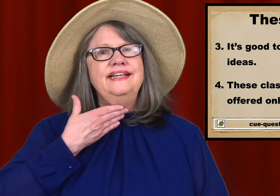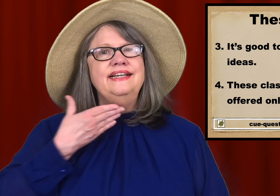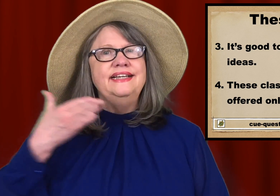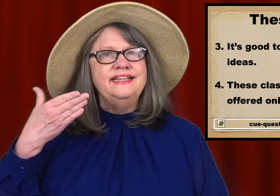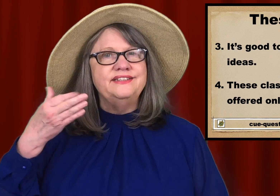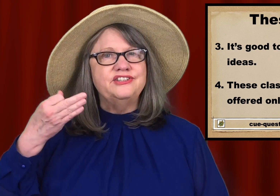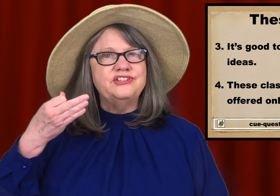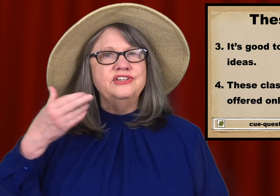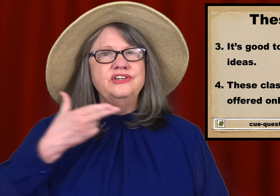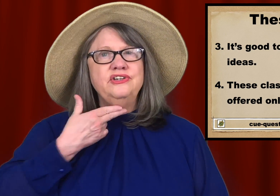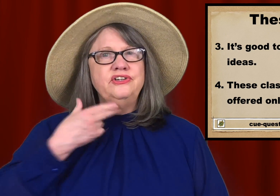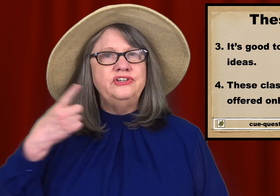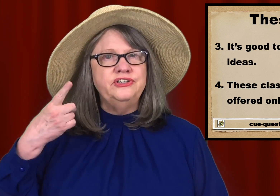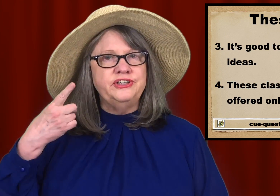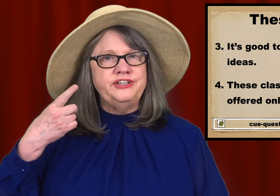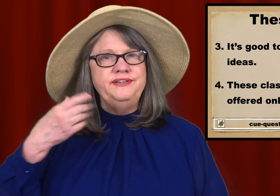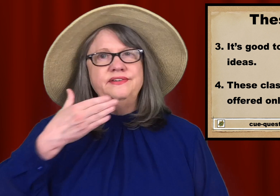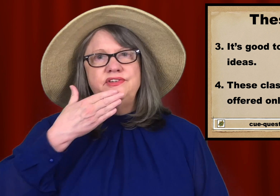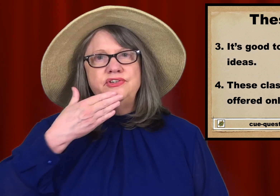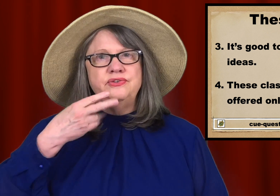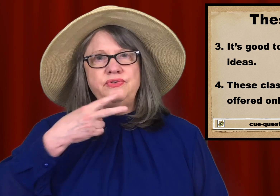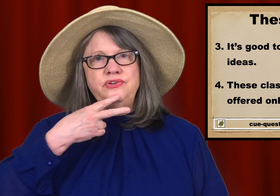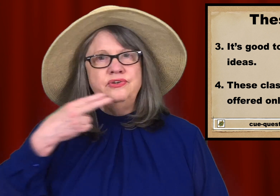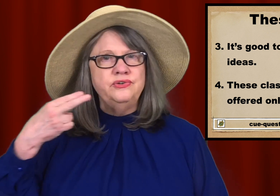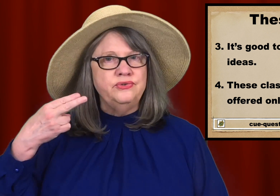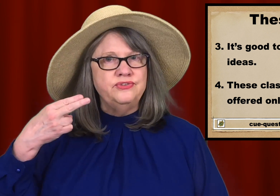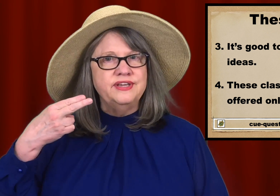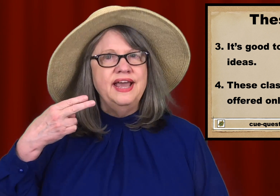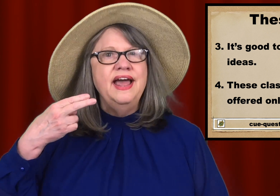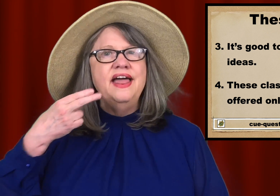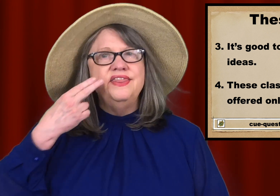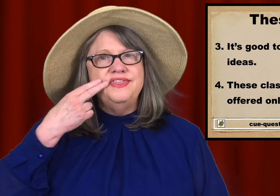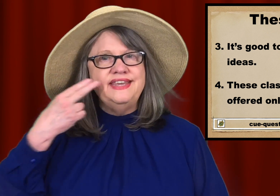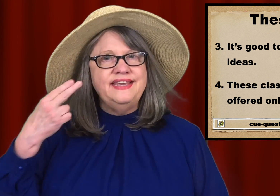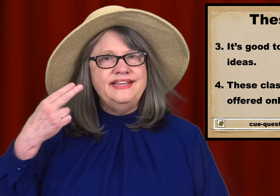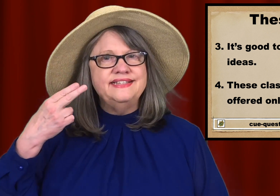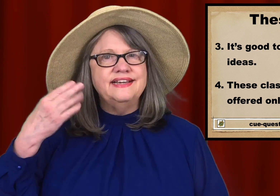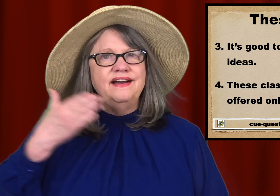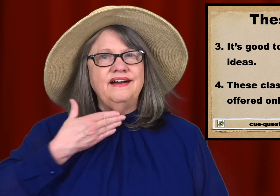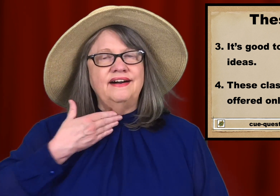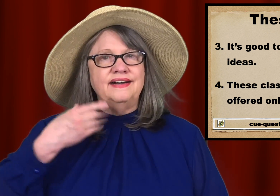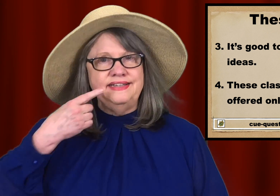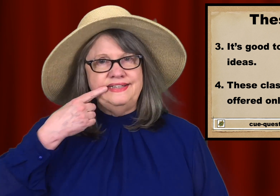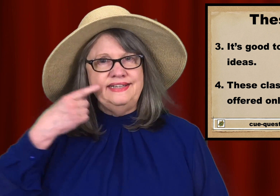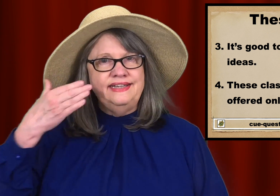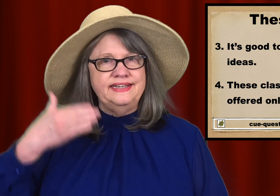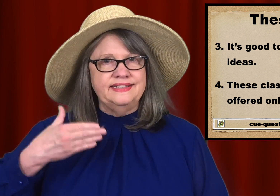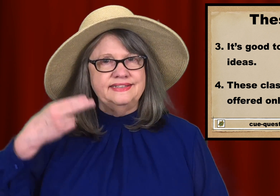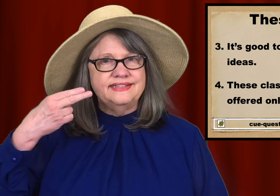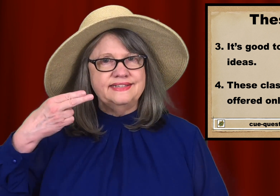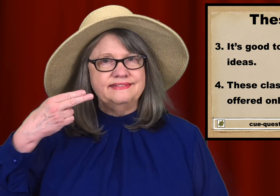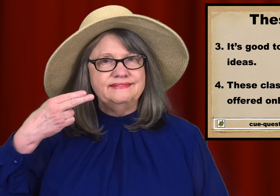It's good to use these ideas.